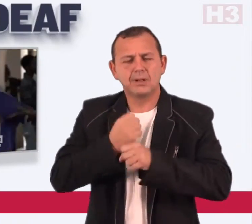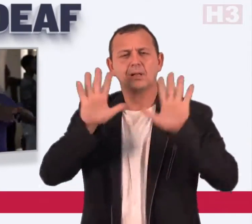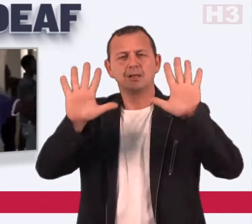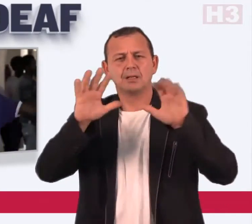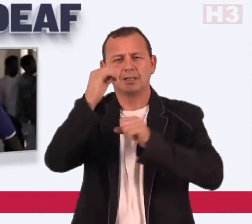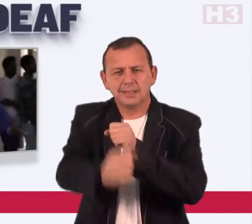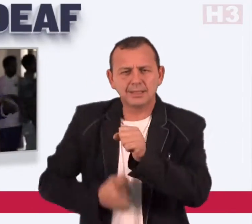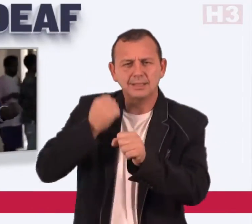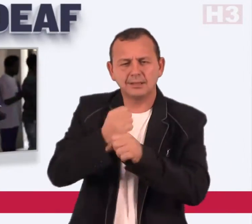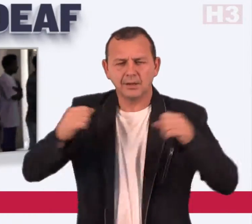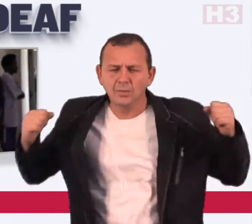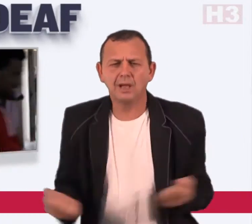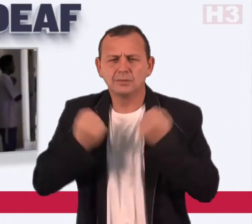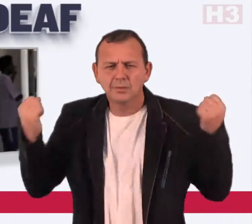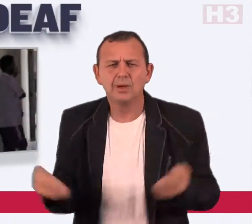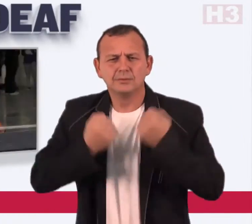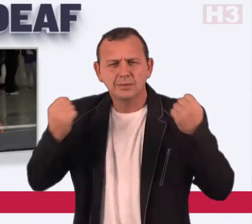creating sports and